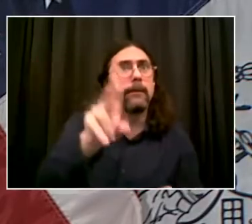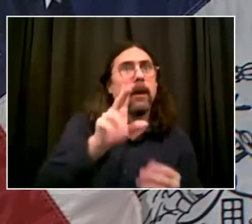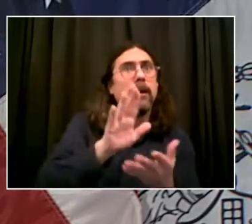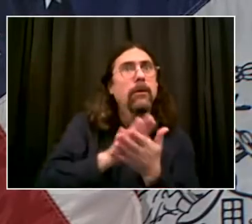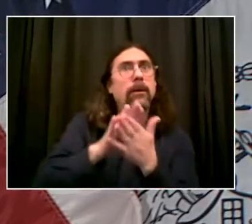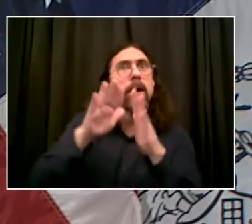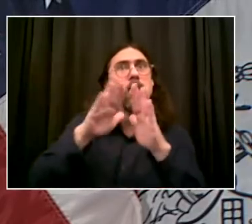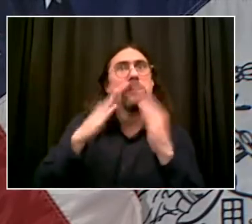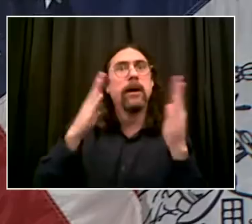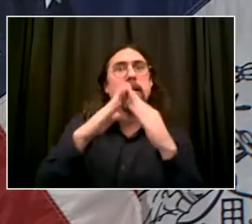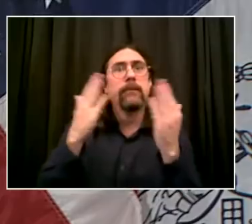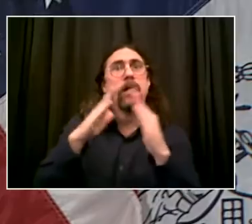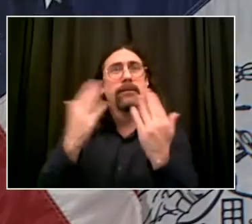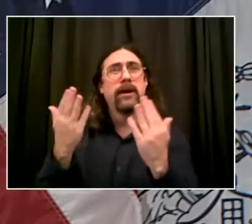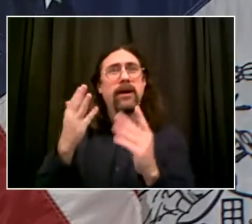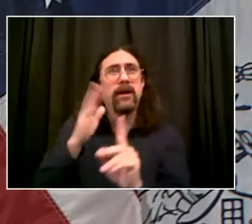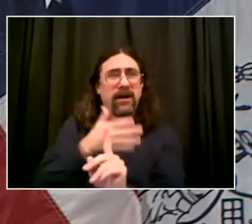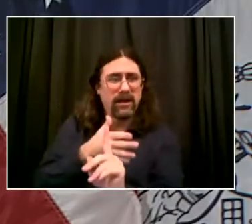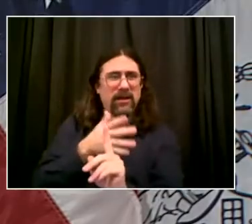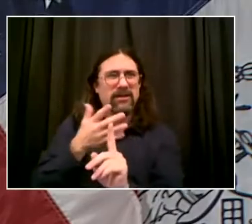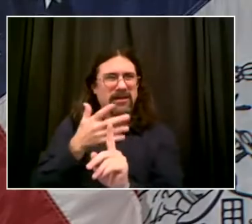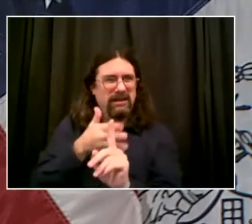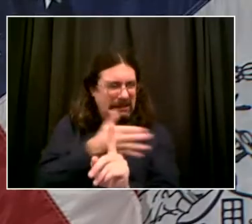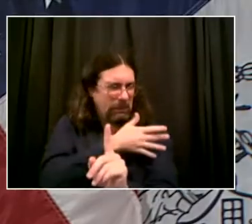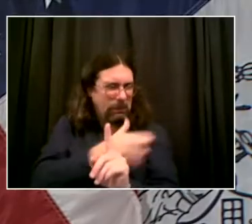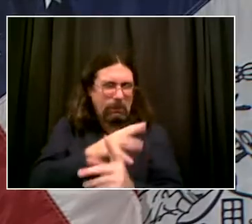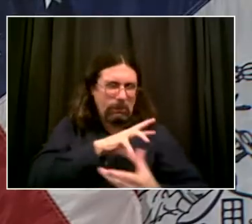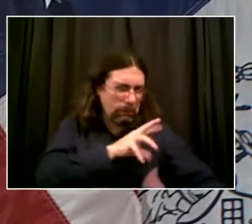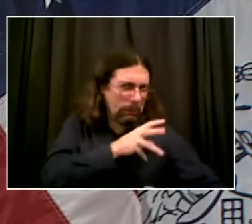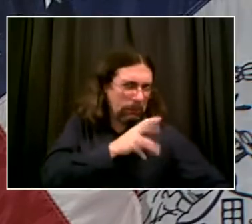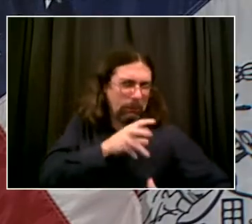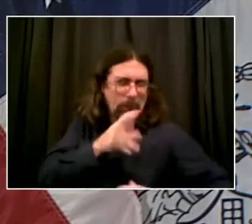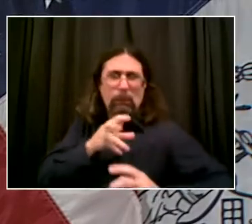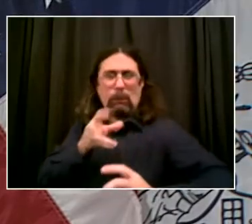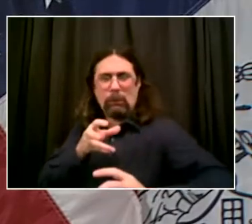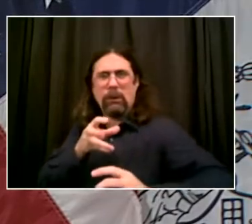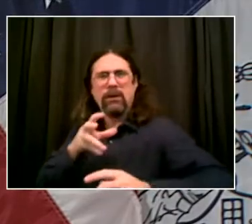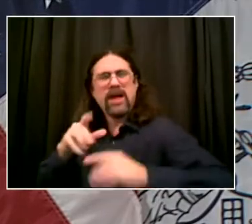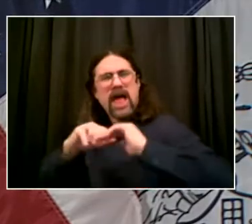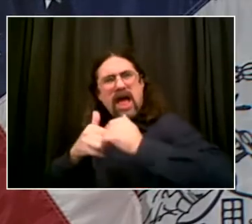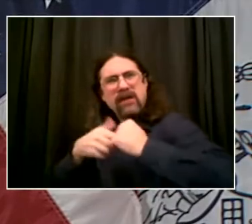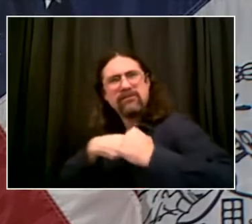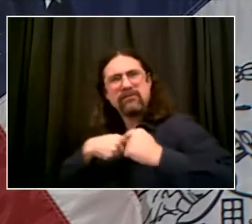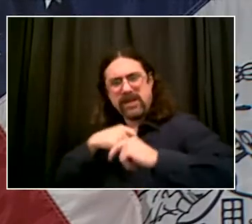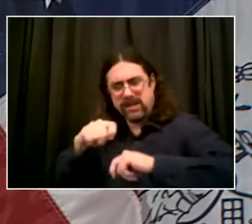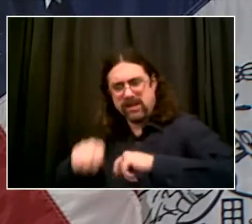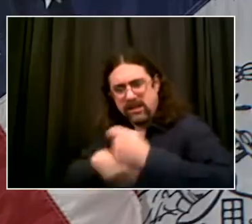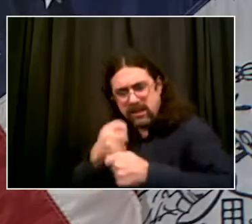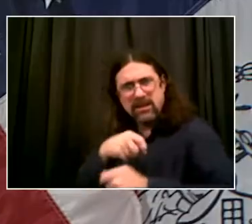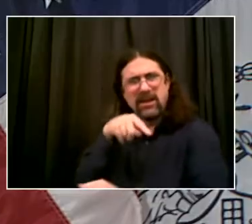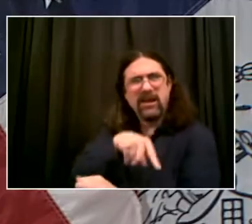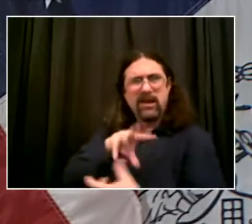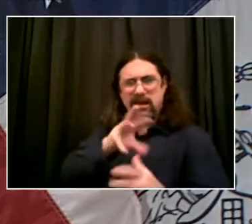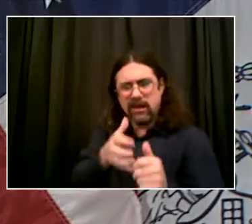HE NEEDS A LOT MORE SUPPORTRTA NND HELLP HE WOULD HAVE IF THERE HAD NOT BEEN A COVID-19. HOW DO WE GO ABOUT THAT? WE PROVIDE THE TOOLS.